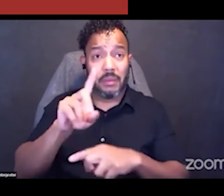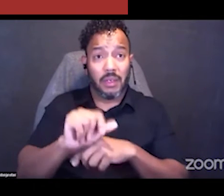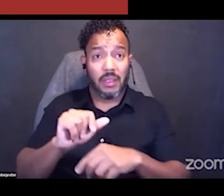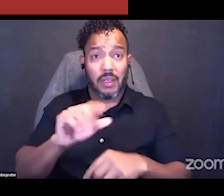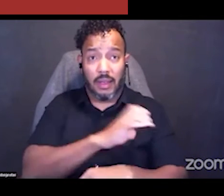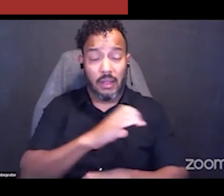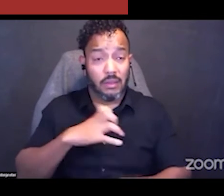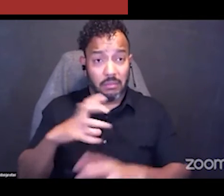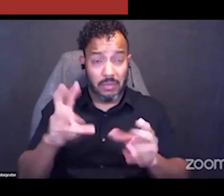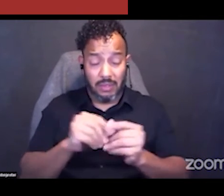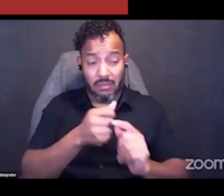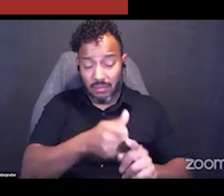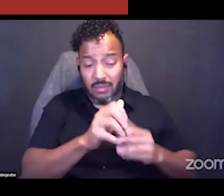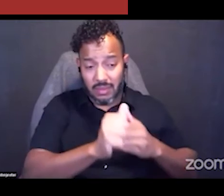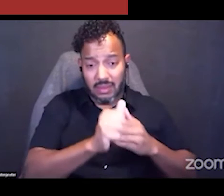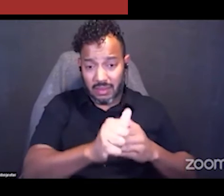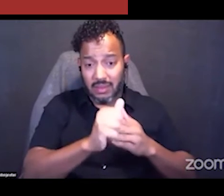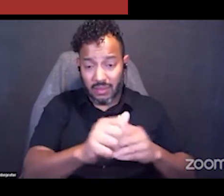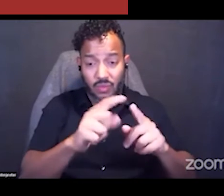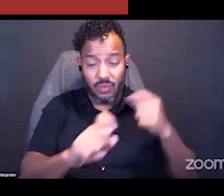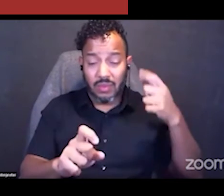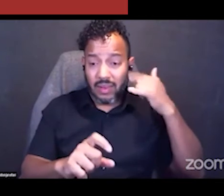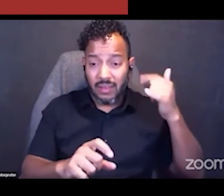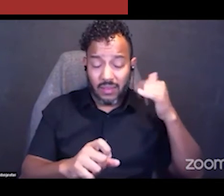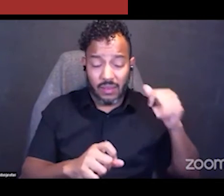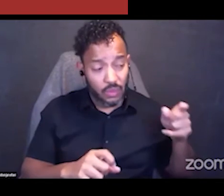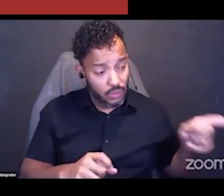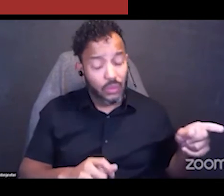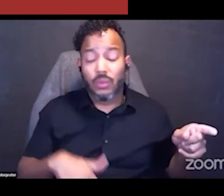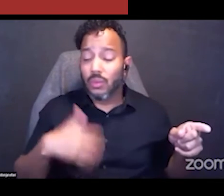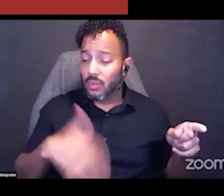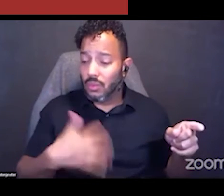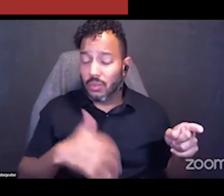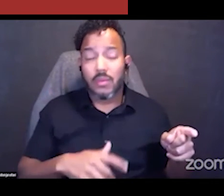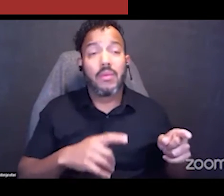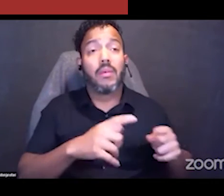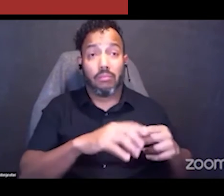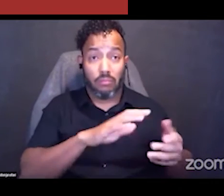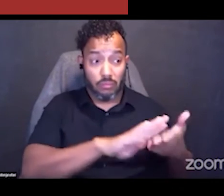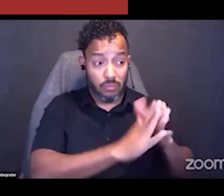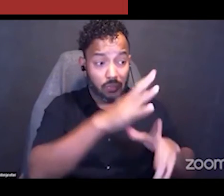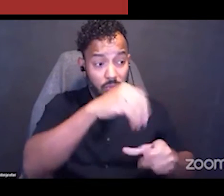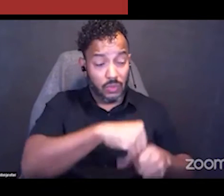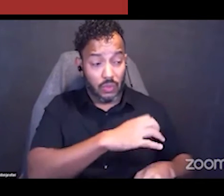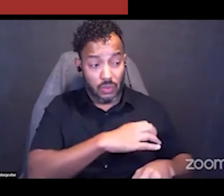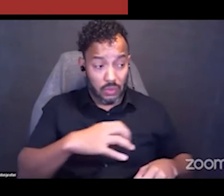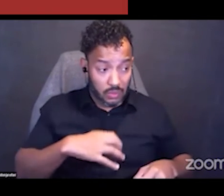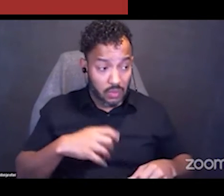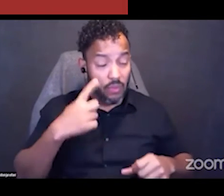hails from California in fact he served as Congressman from California for many years